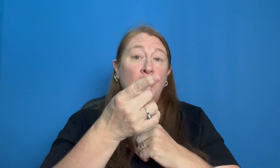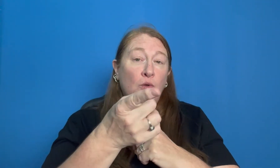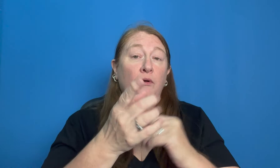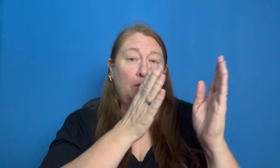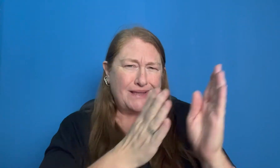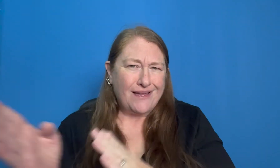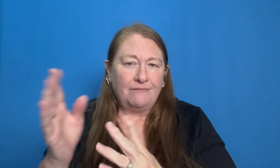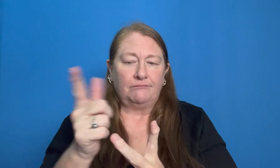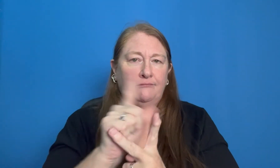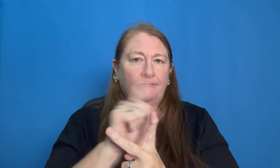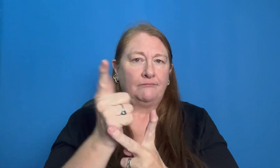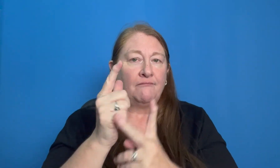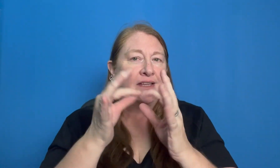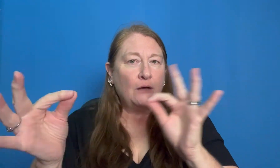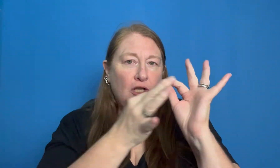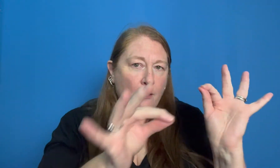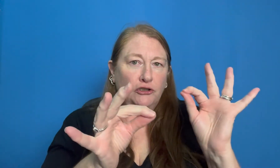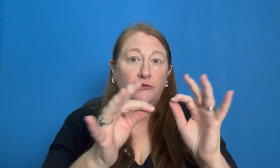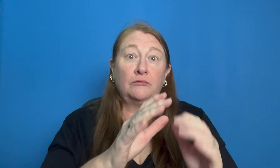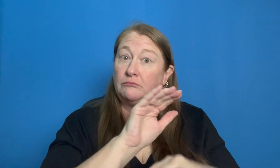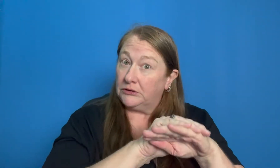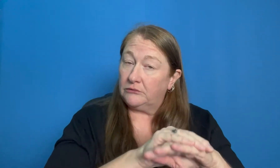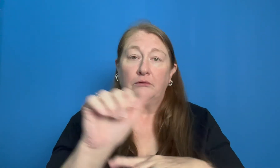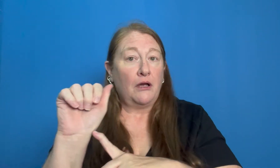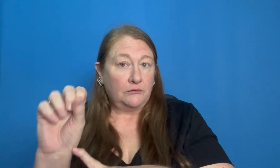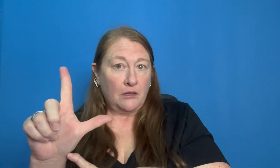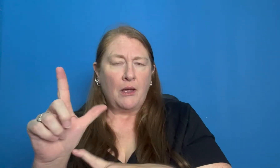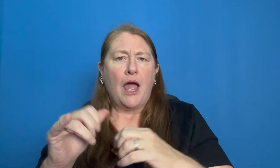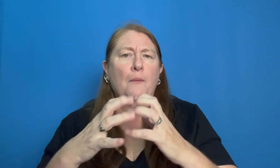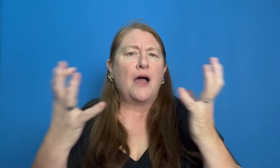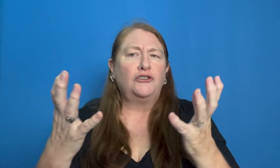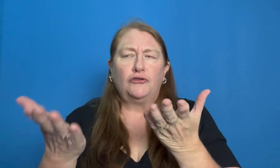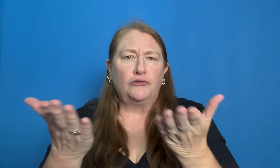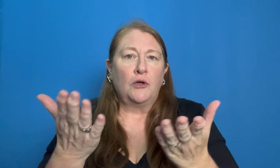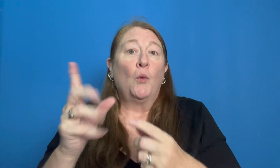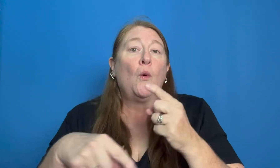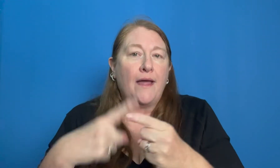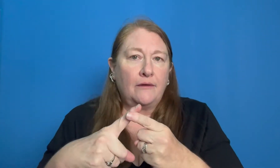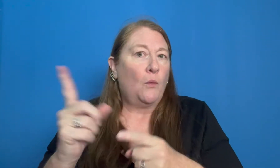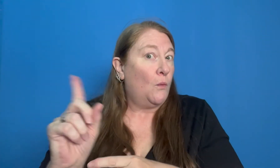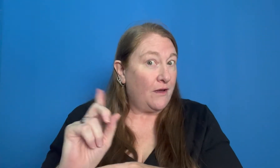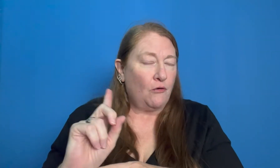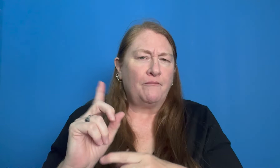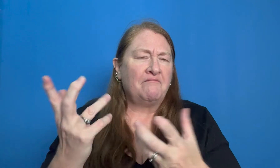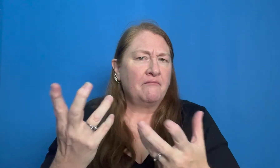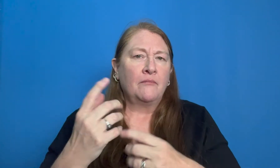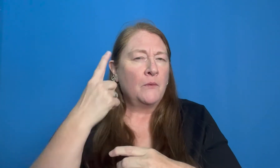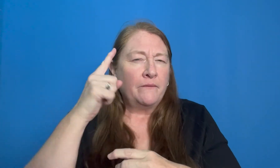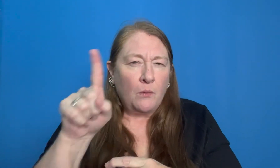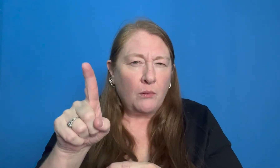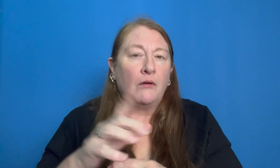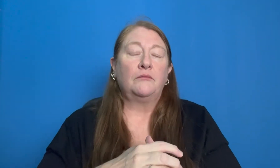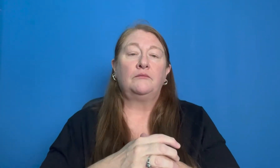You would plan the allocation of both languages, such as when, where, and the purpose.